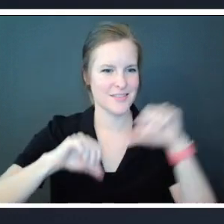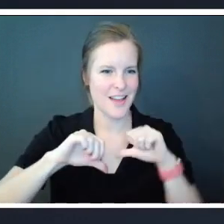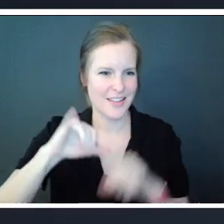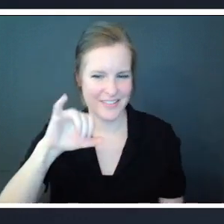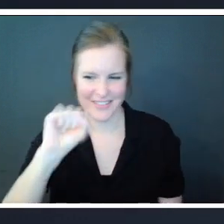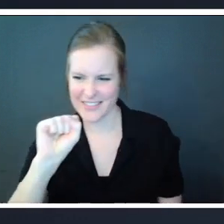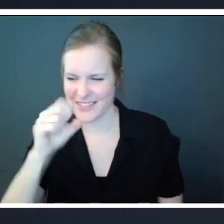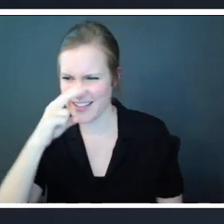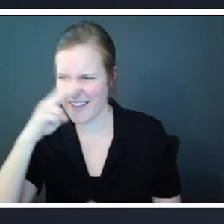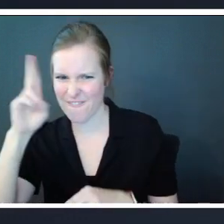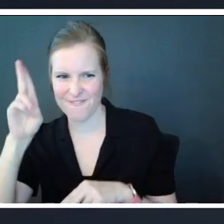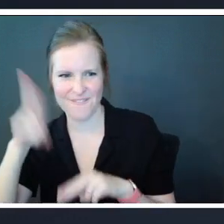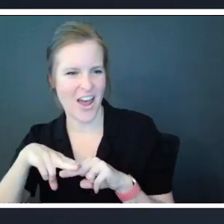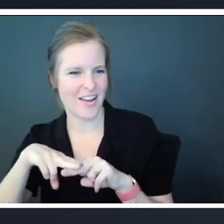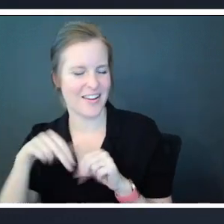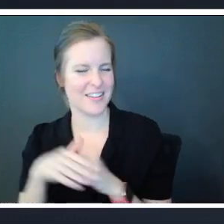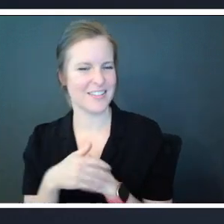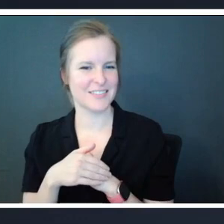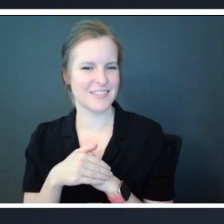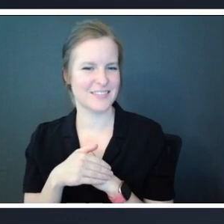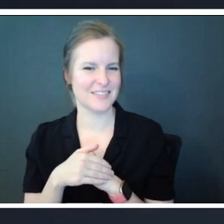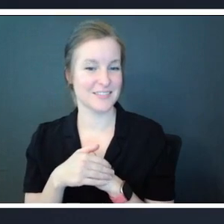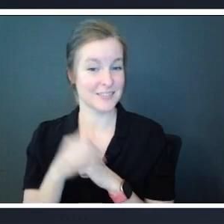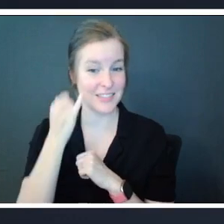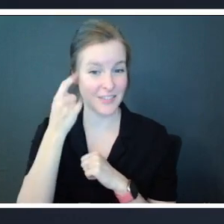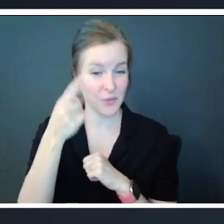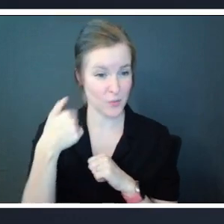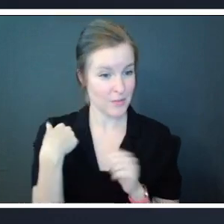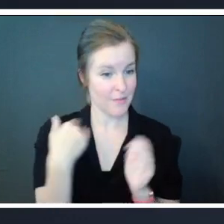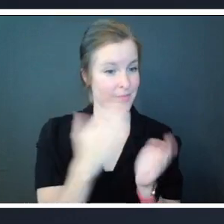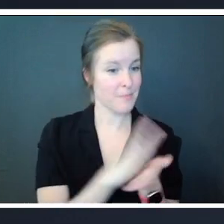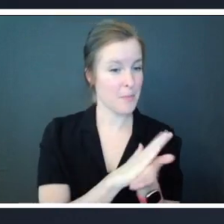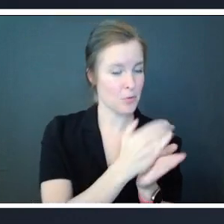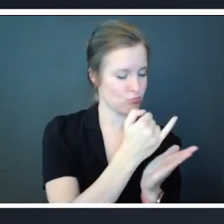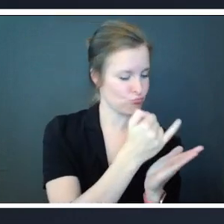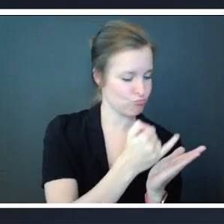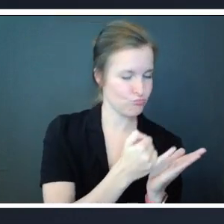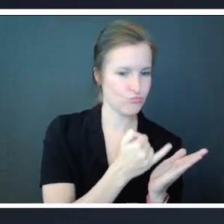if you're at home or if you got a journal, take a moment and draw yourself as a science